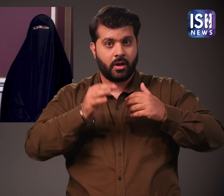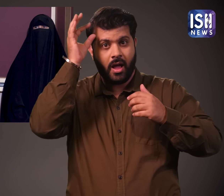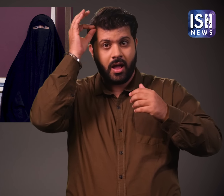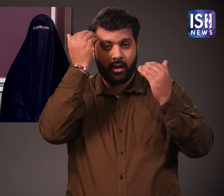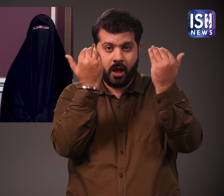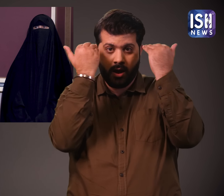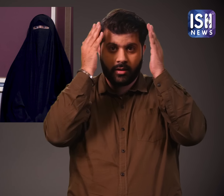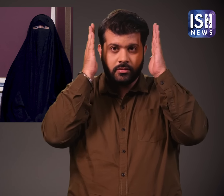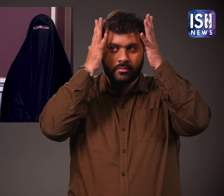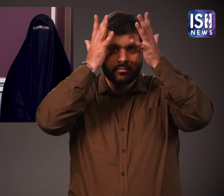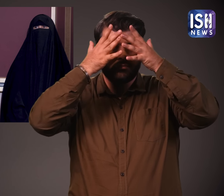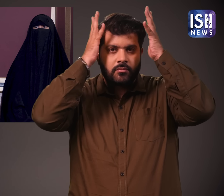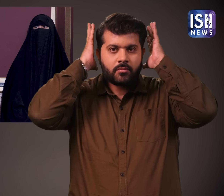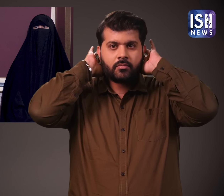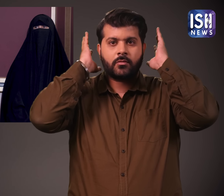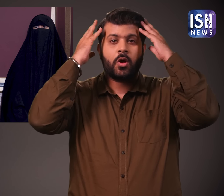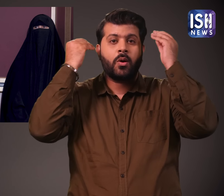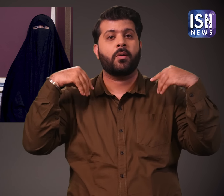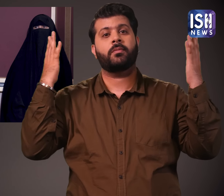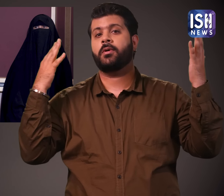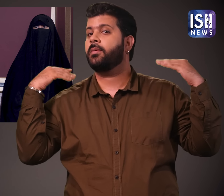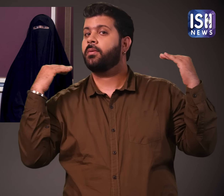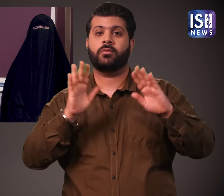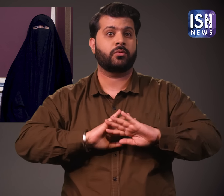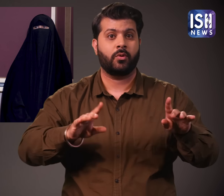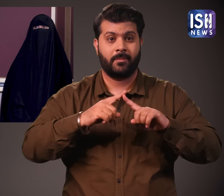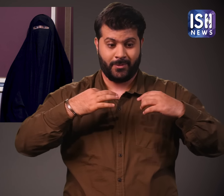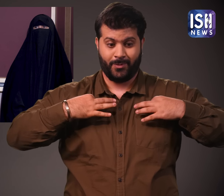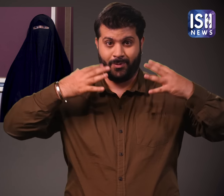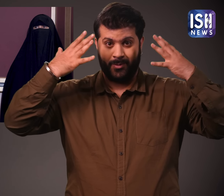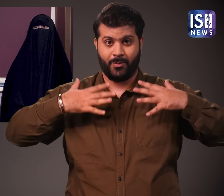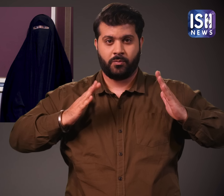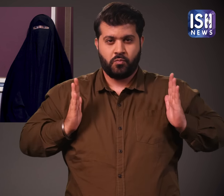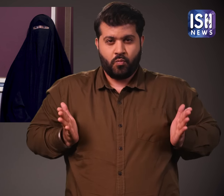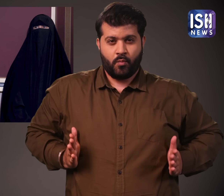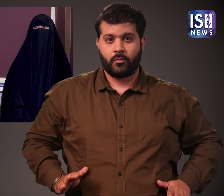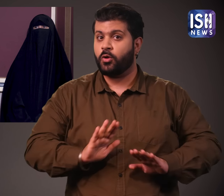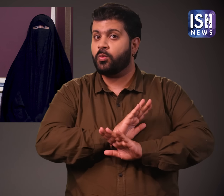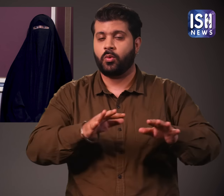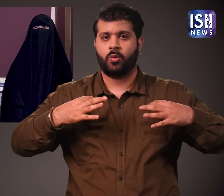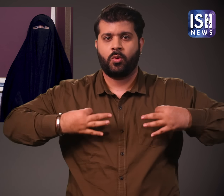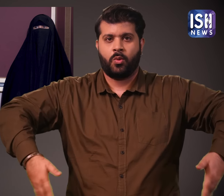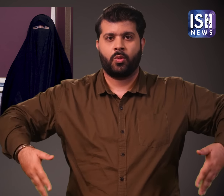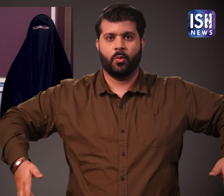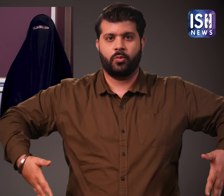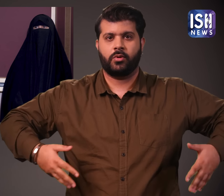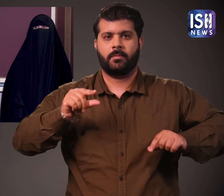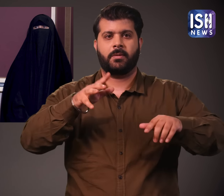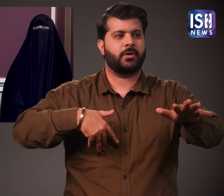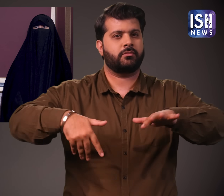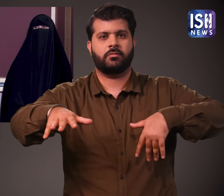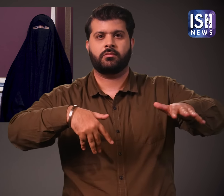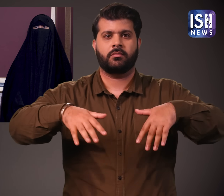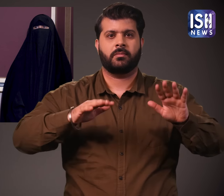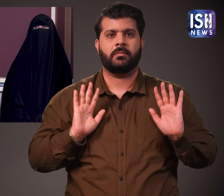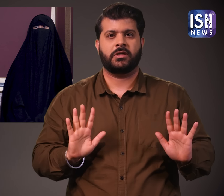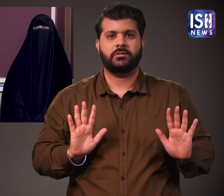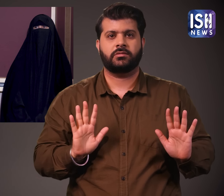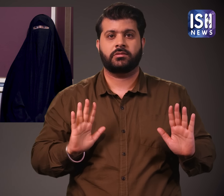Women must cover their hair and wear loose clothing in public.